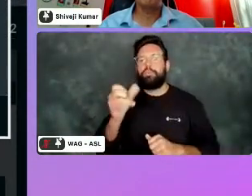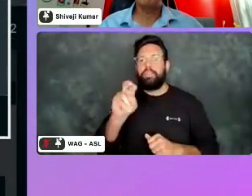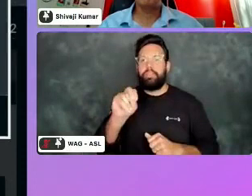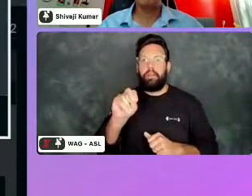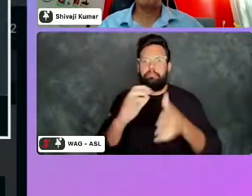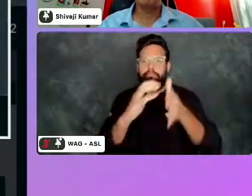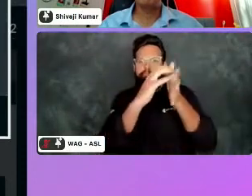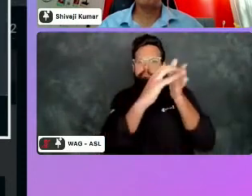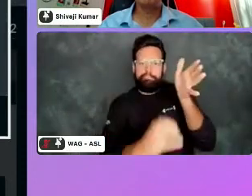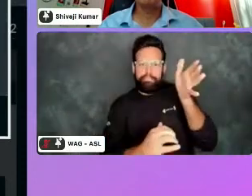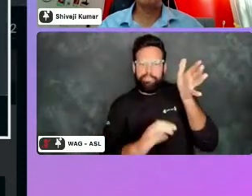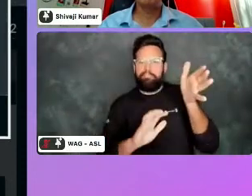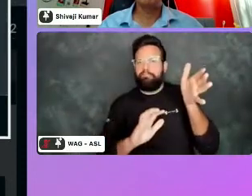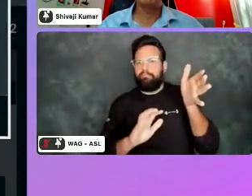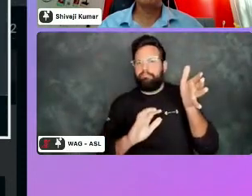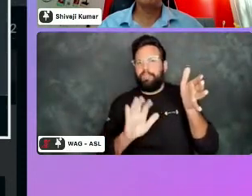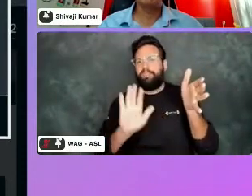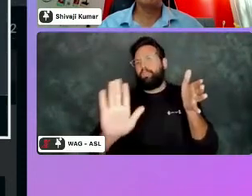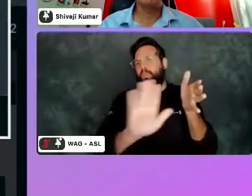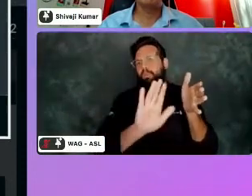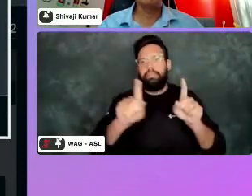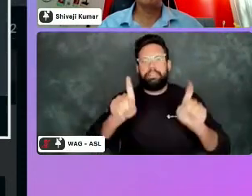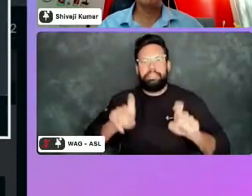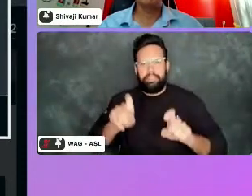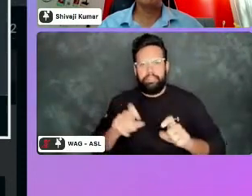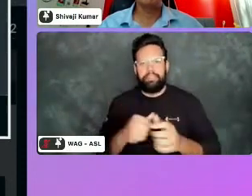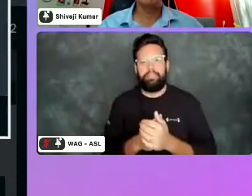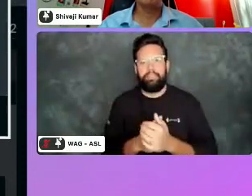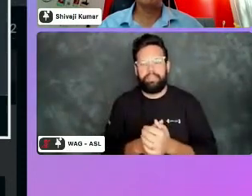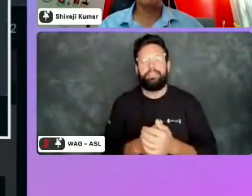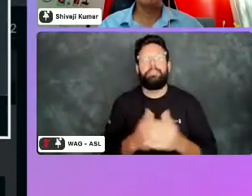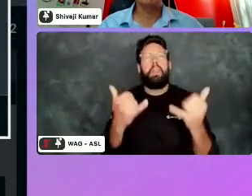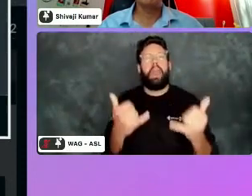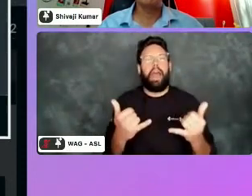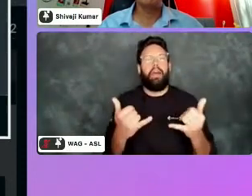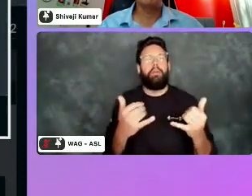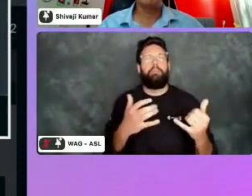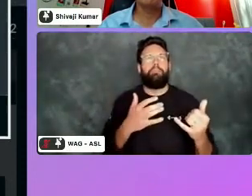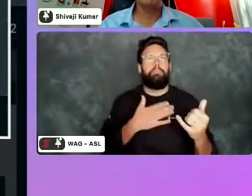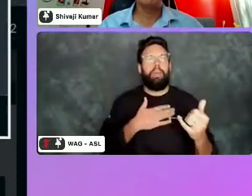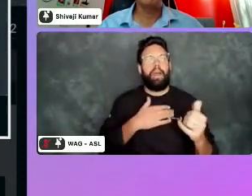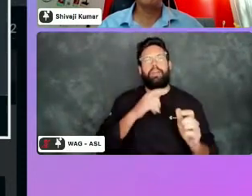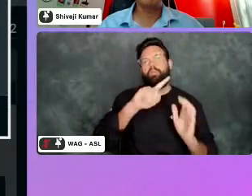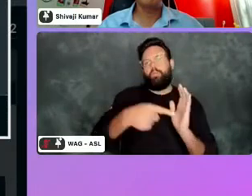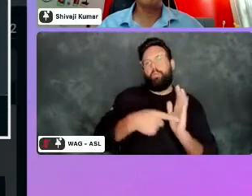Now in reality, I'm gonna break out of my hypothetical developer position. Working with customers like US Bank,